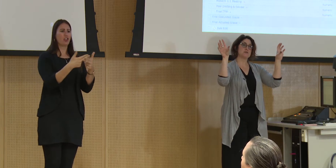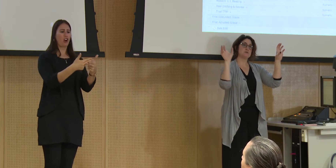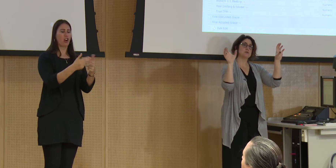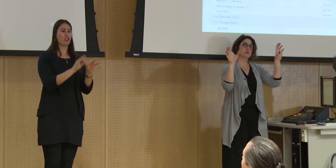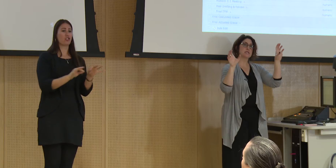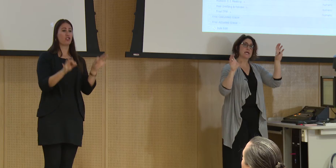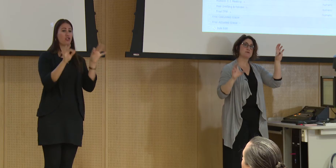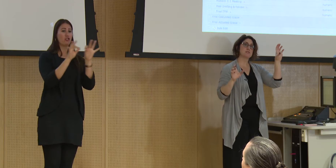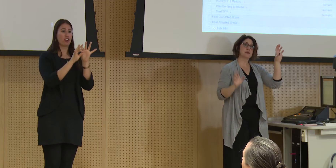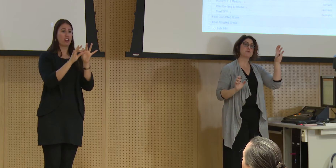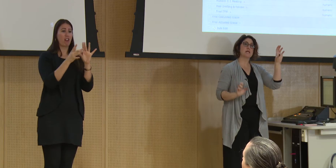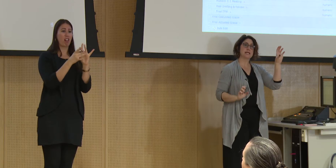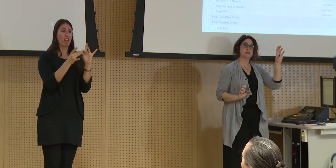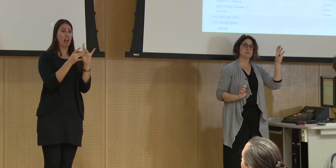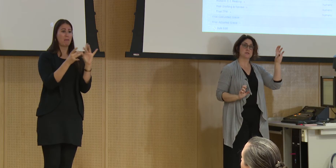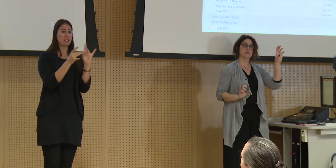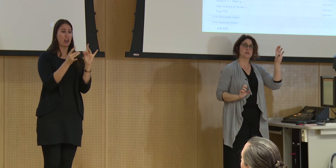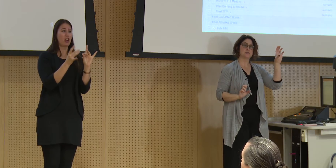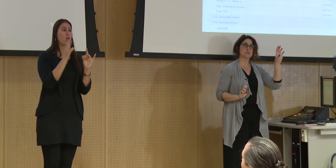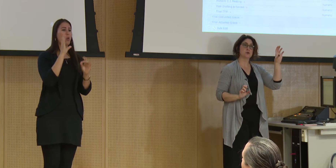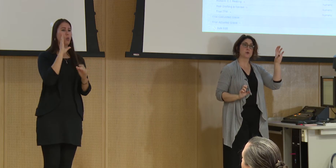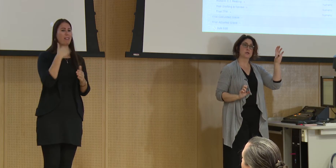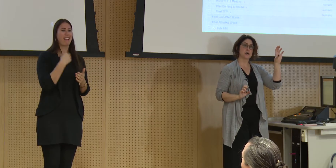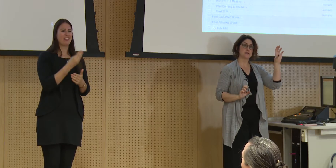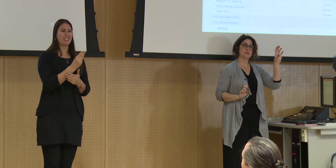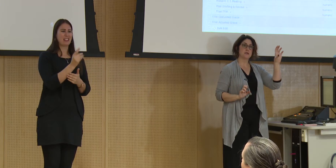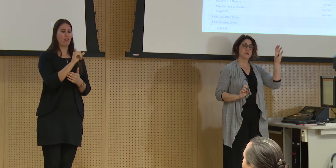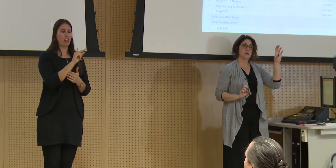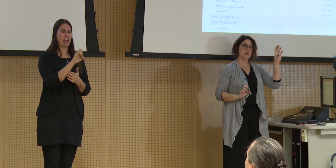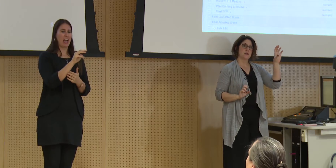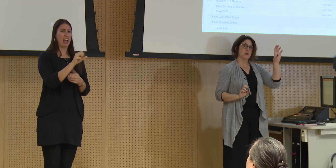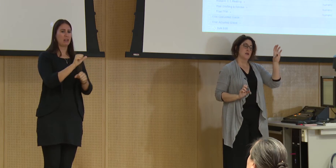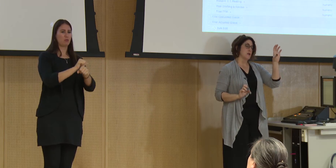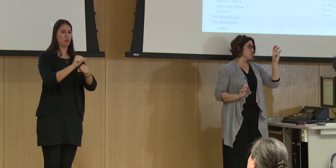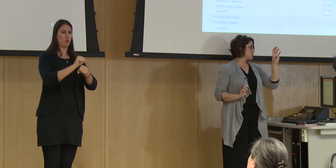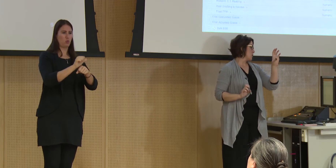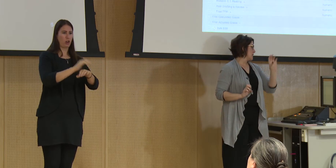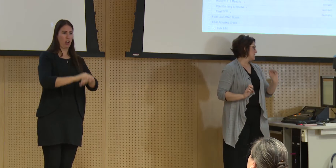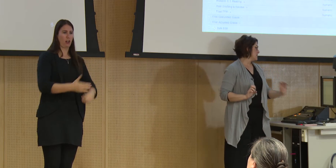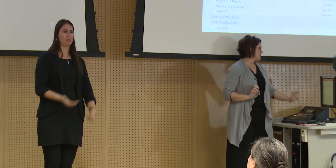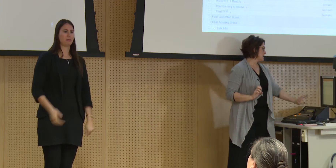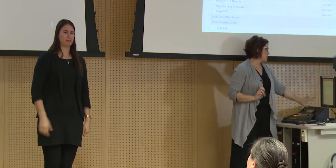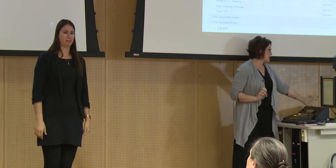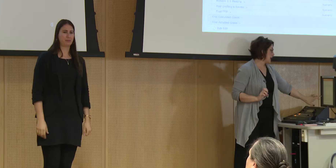students are going to have several items that they're going to need to work on. So what he did is he created